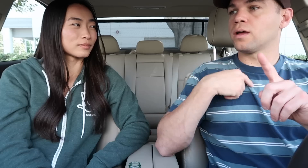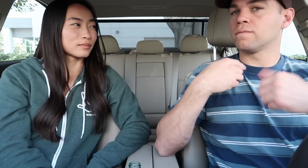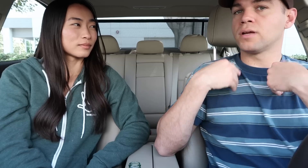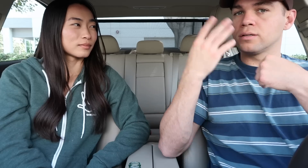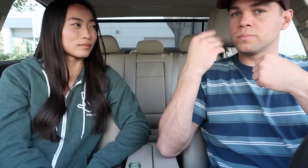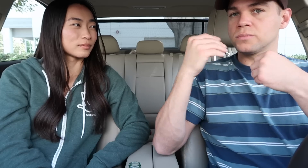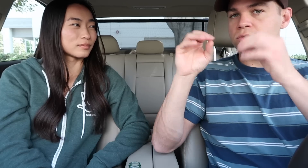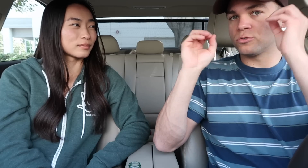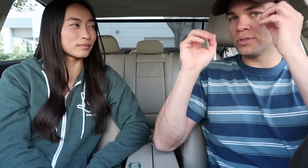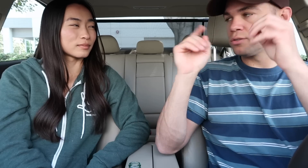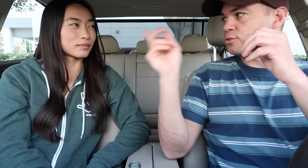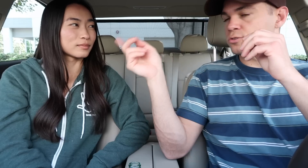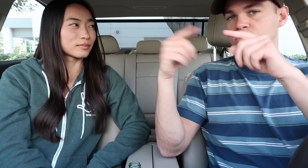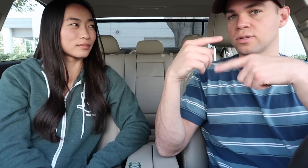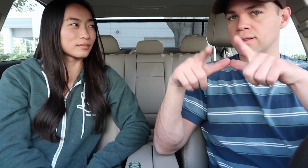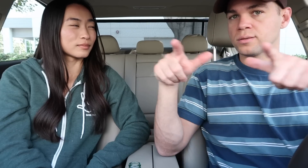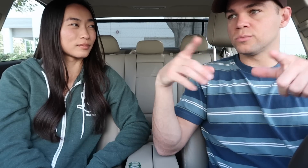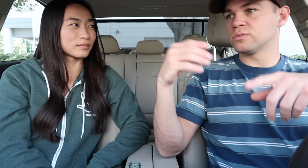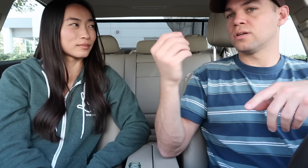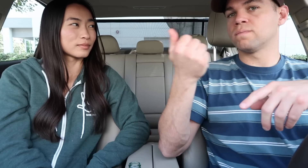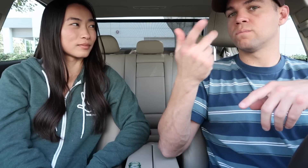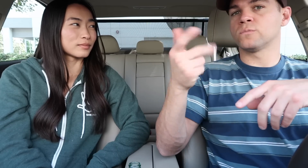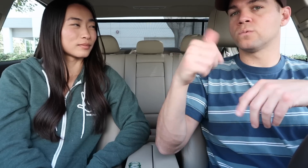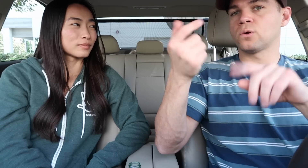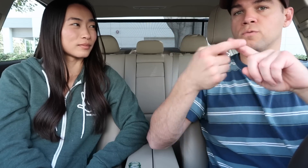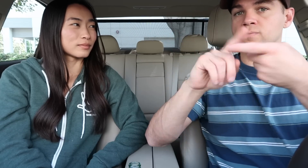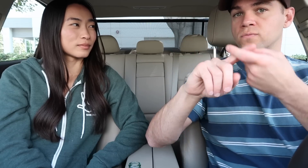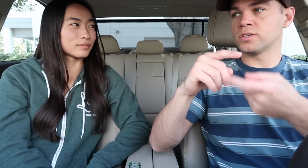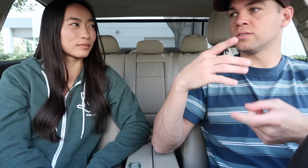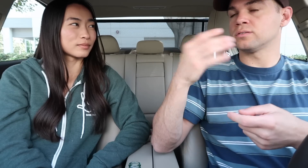I've had experience teaching her sign language and few other friends